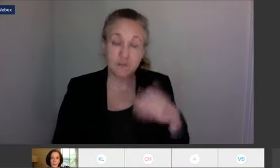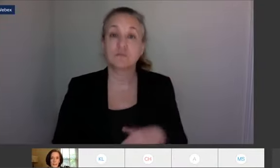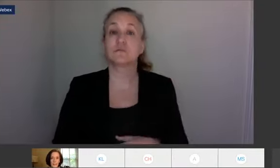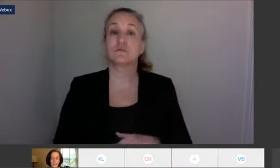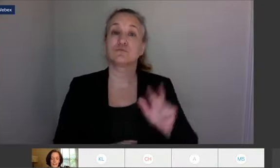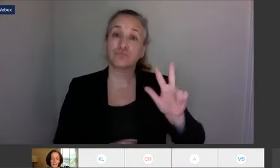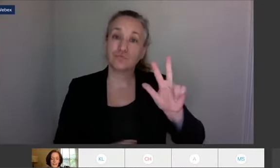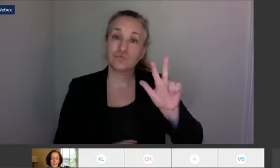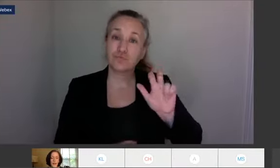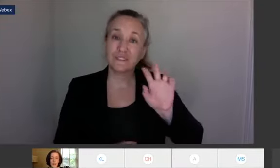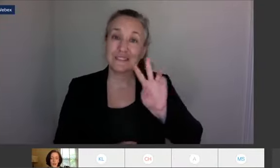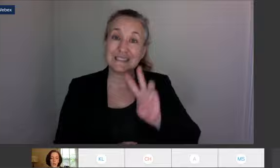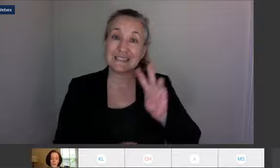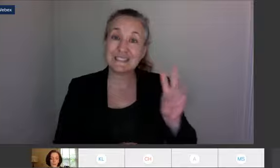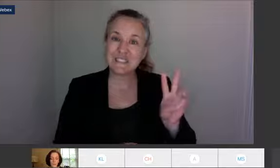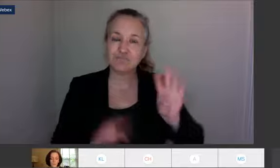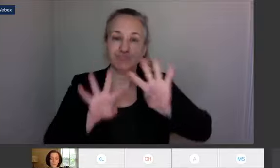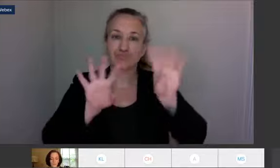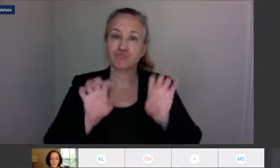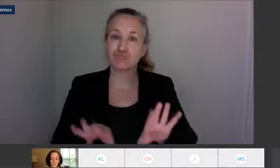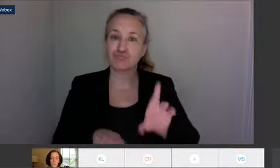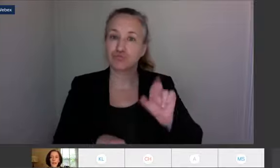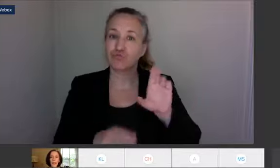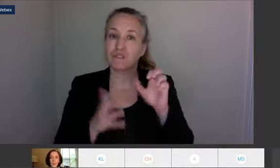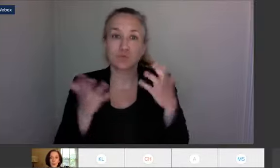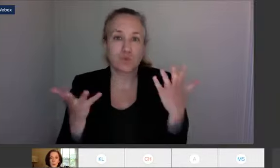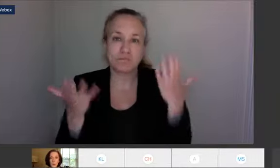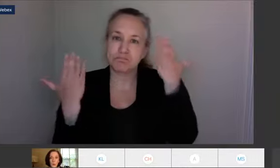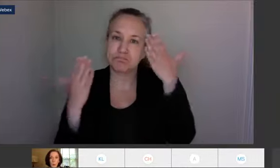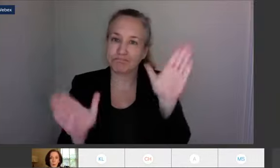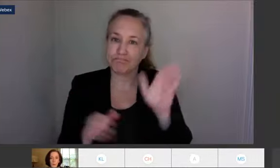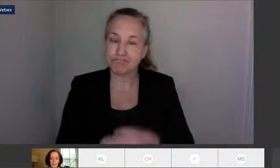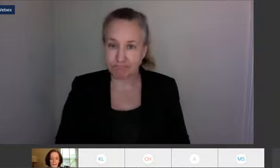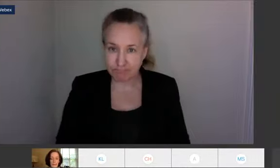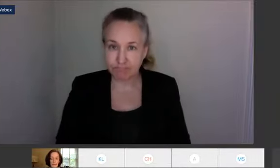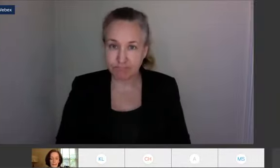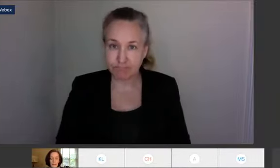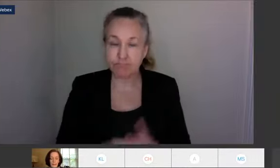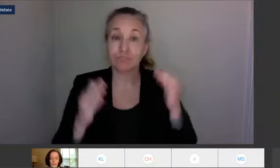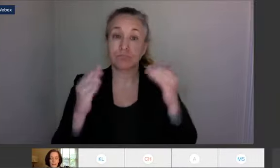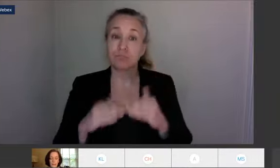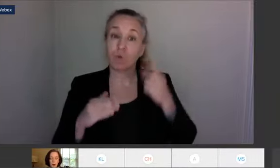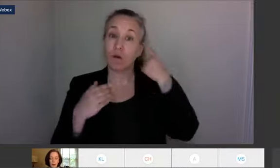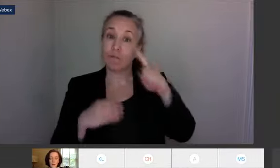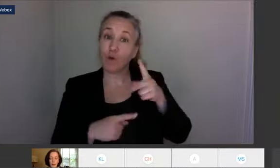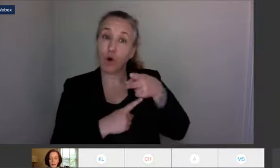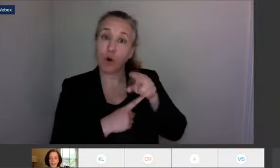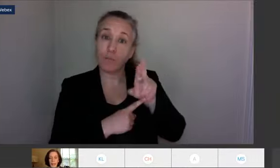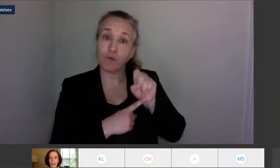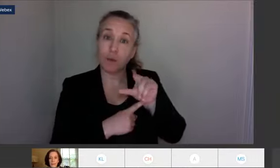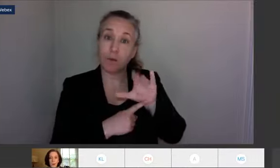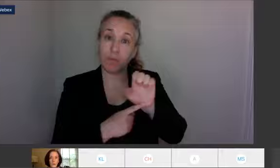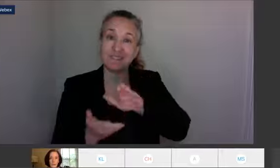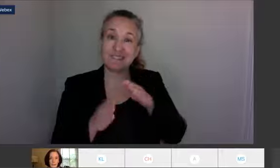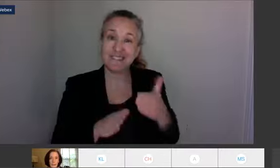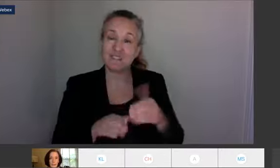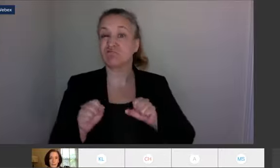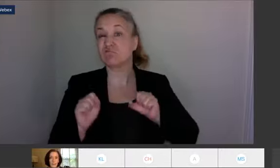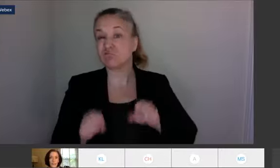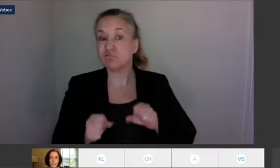366 unknown in terms of probable death and these are defined as covid 19 being